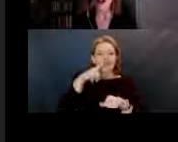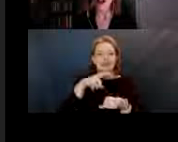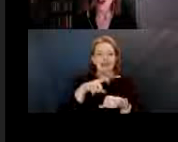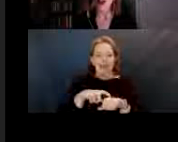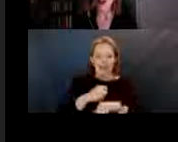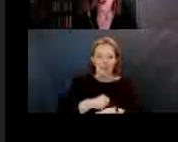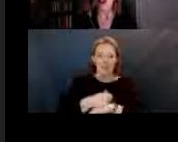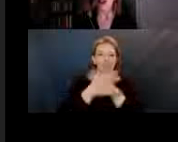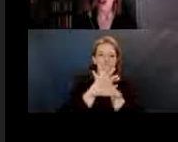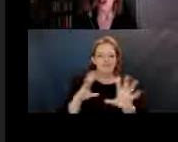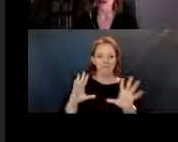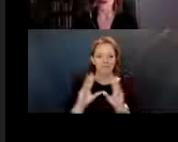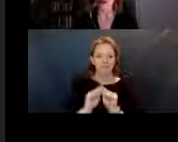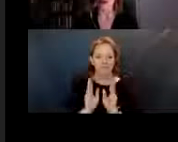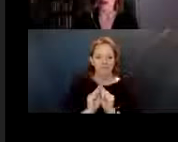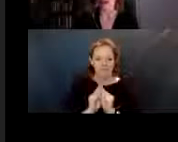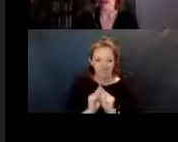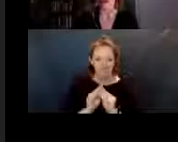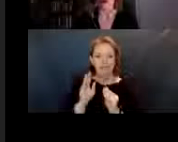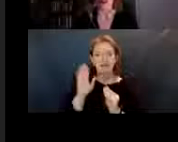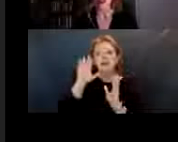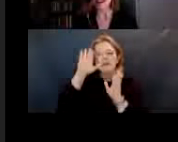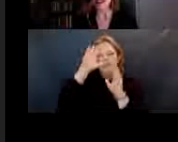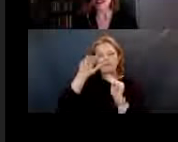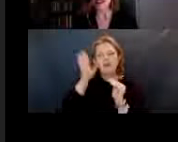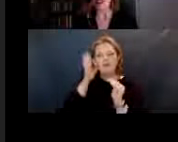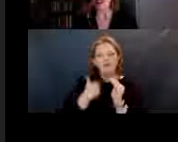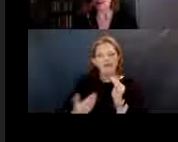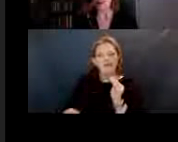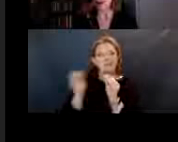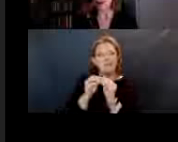few other virtual events with him including some inside the studio events